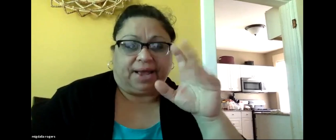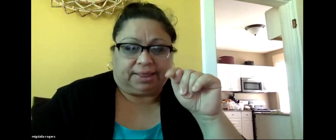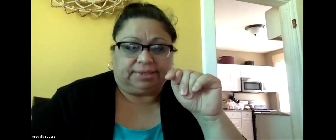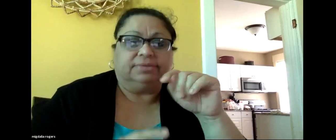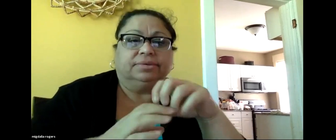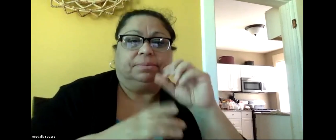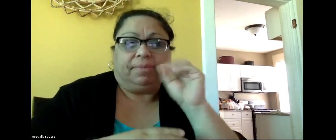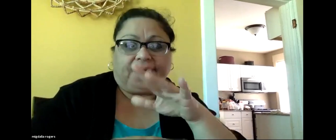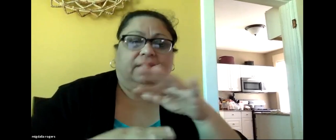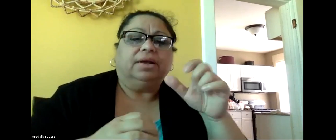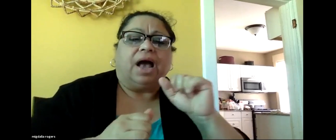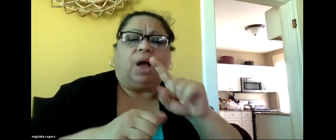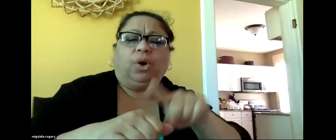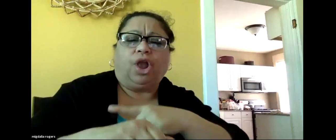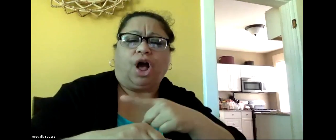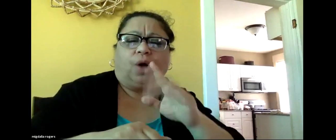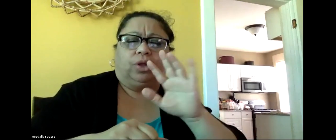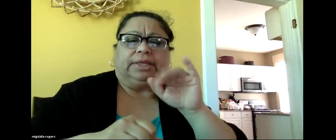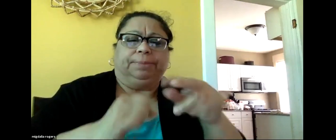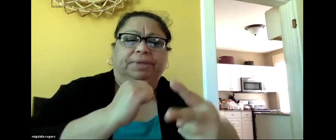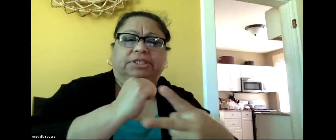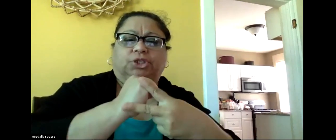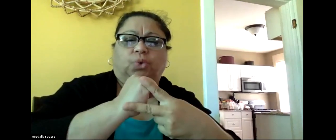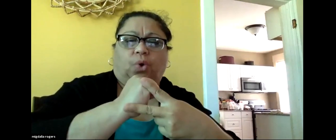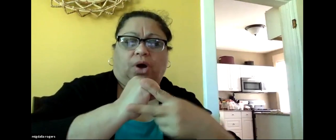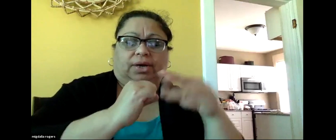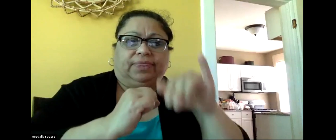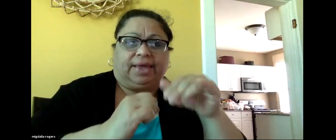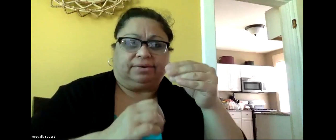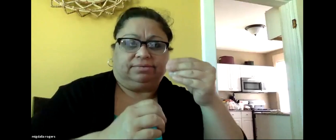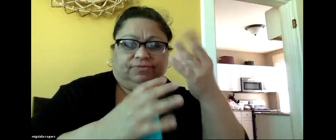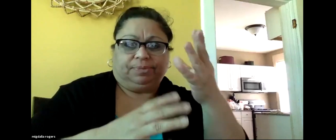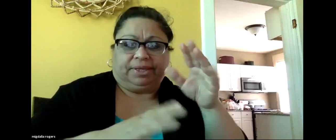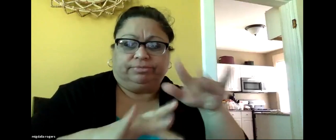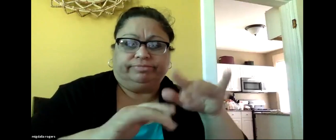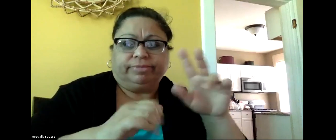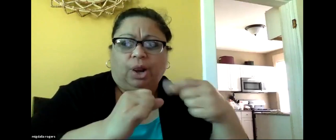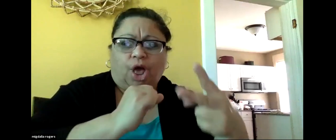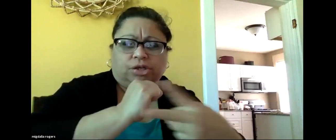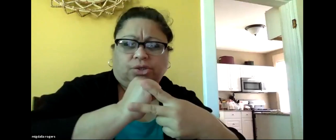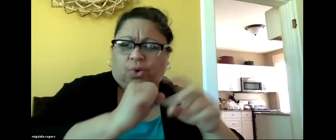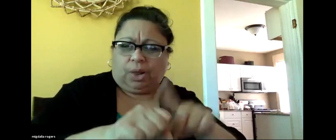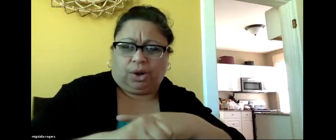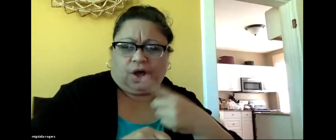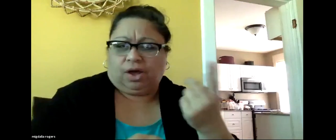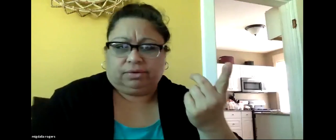applies -- requests an absentee ballot, how long do you end up storing that information?